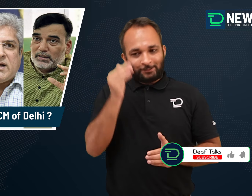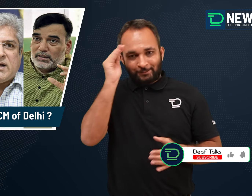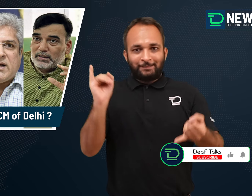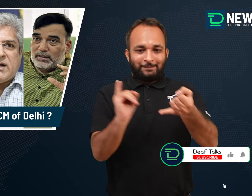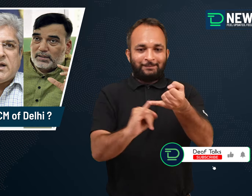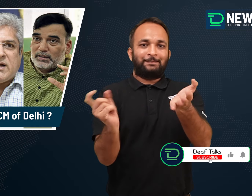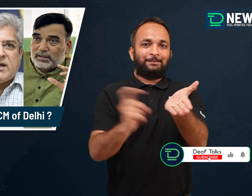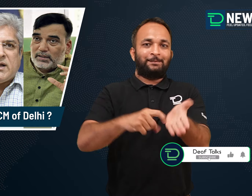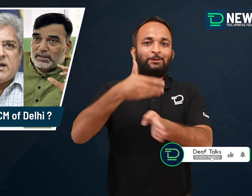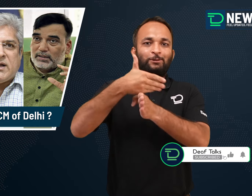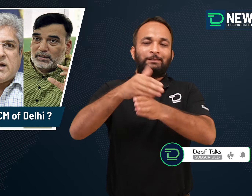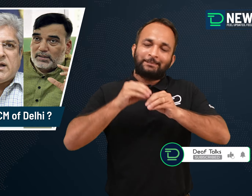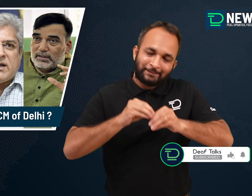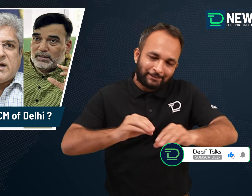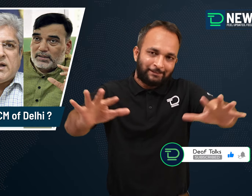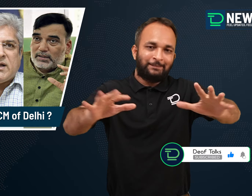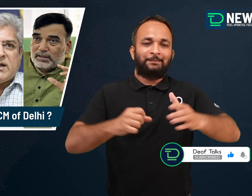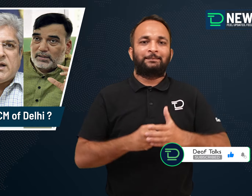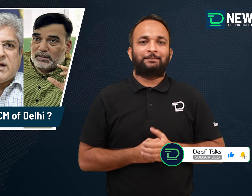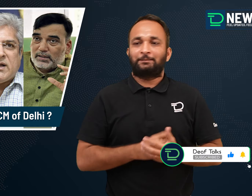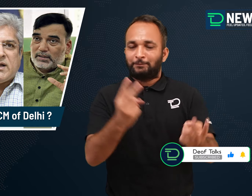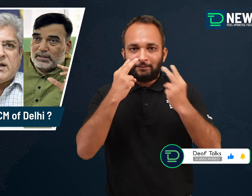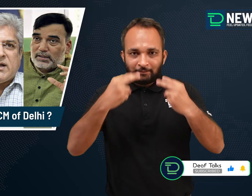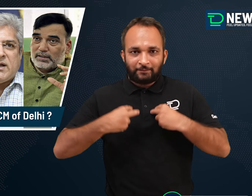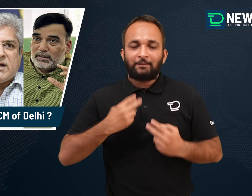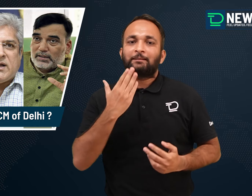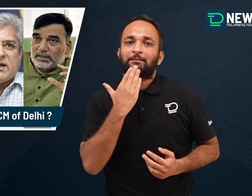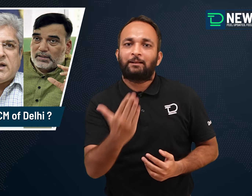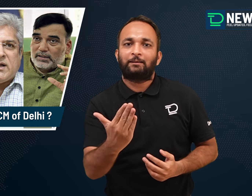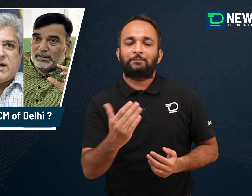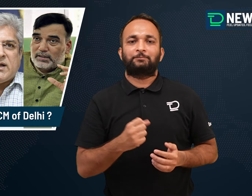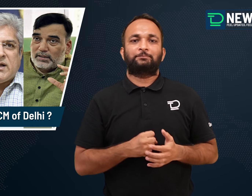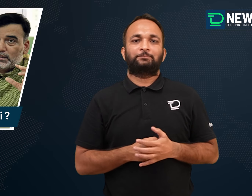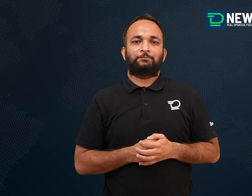Subscribe to Deaf Talks, and thanks for watching the news.